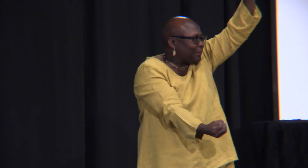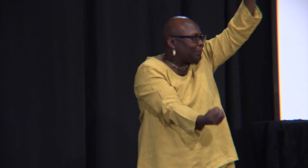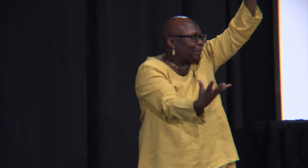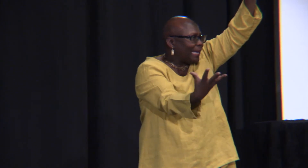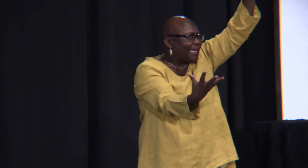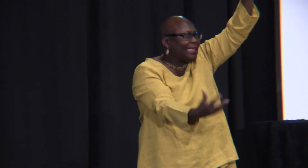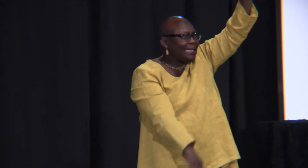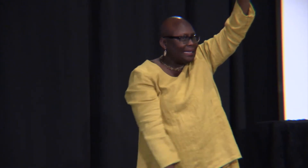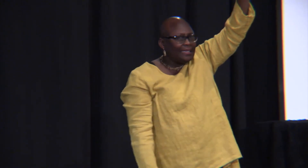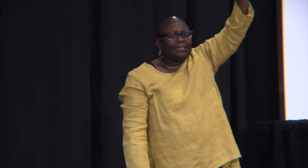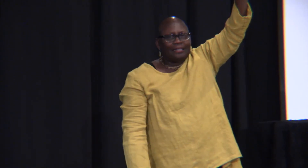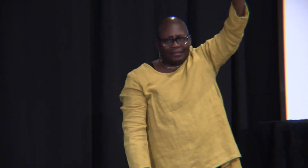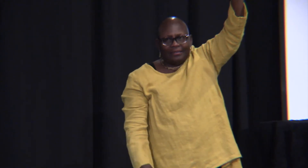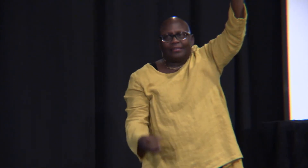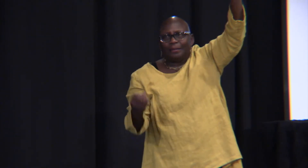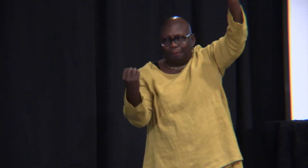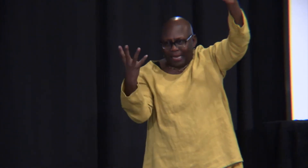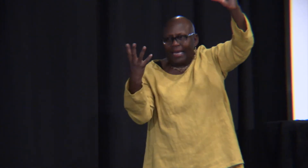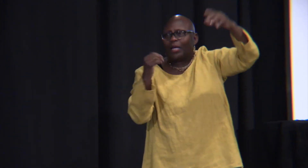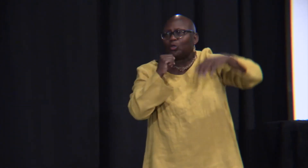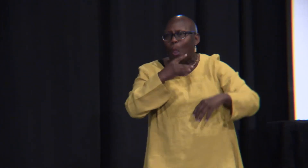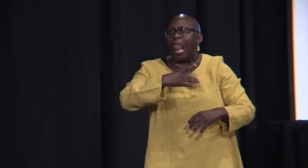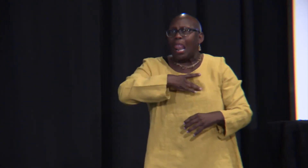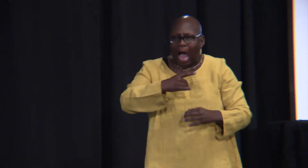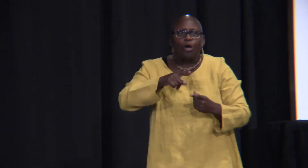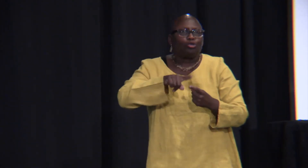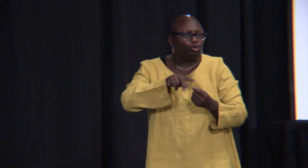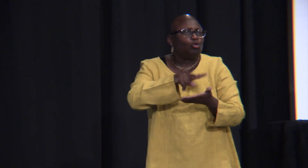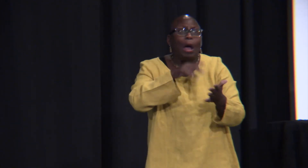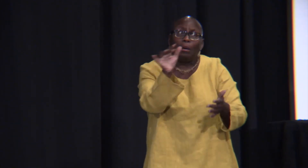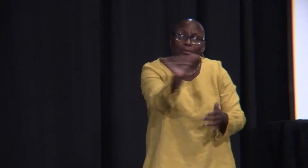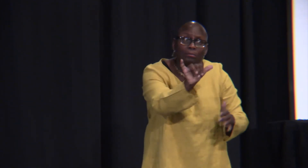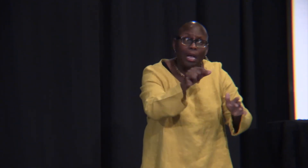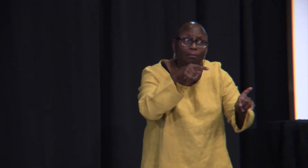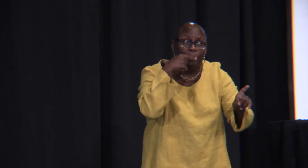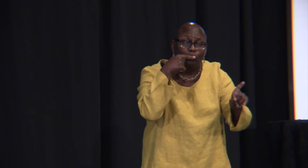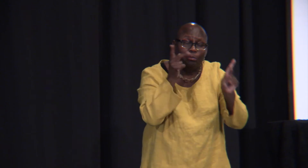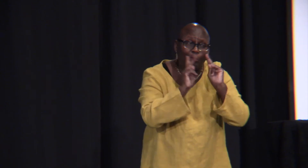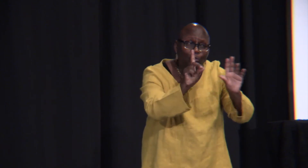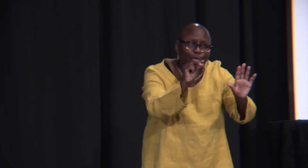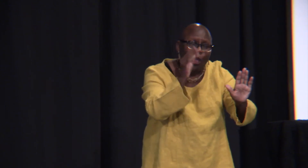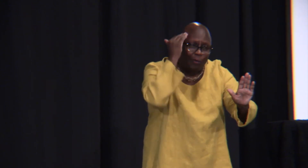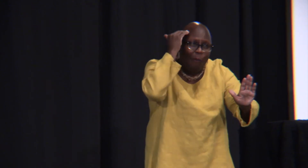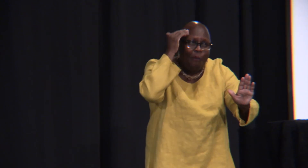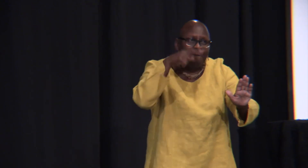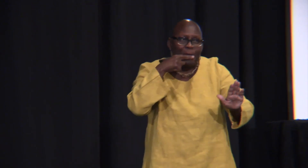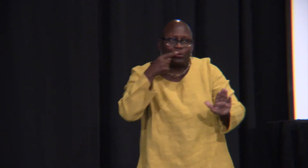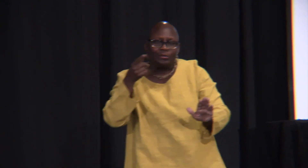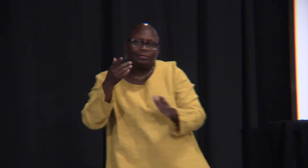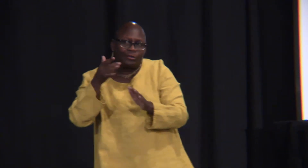Somewhere along the way we teach deaf children to hate to read.